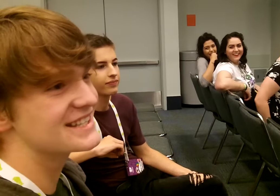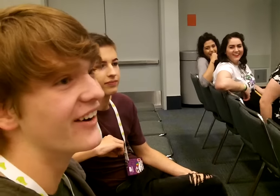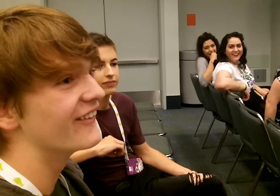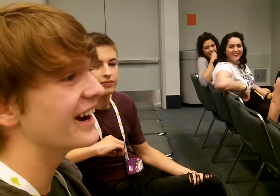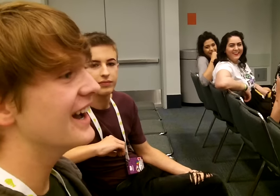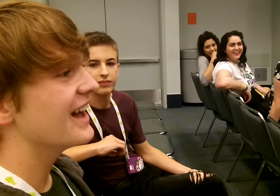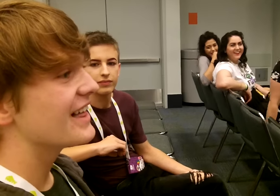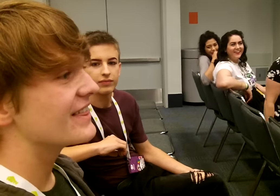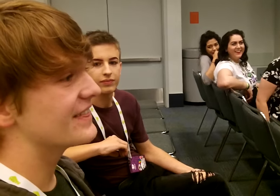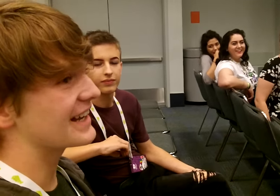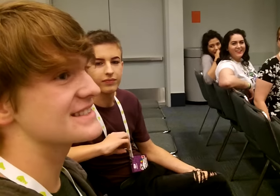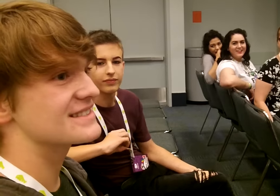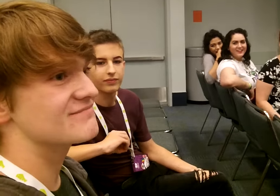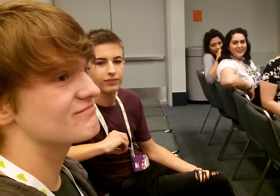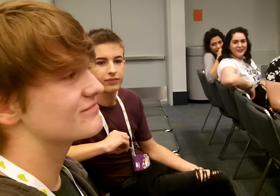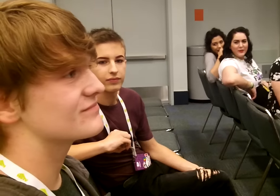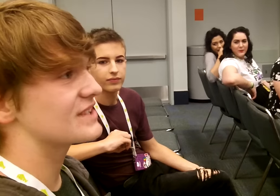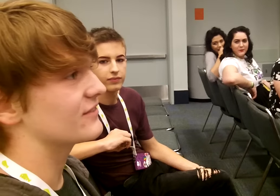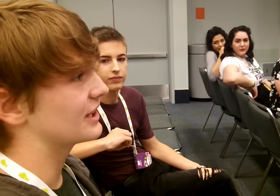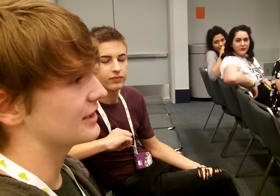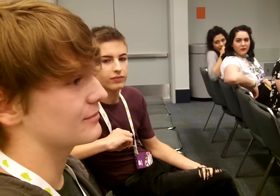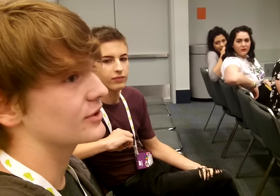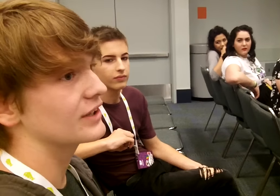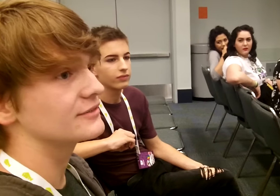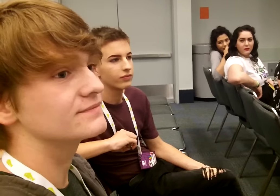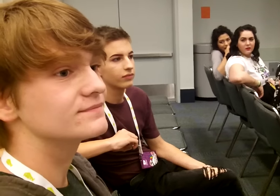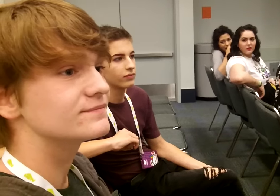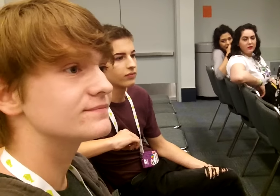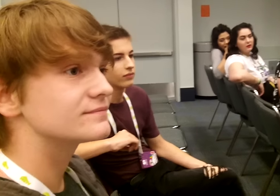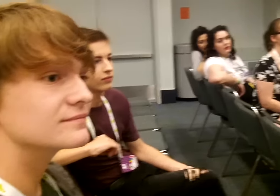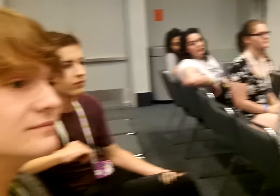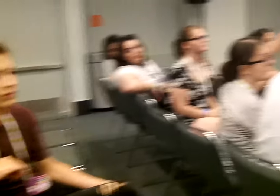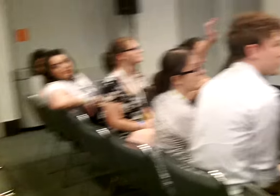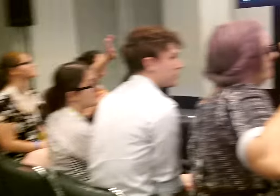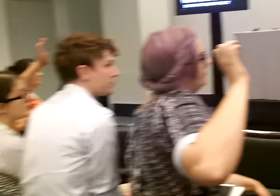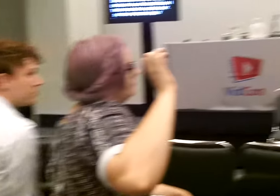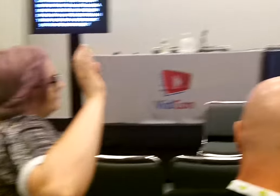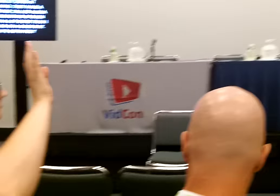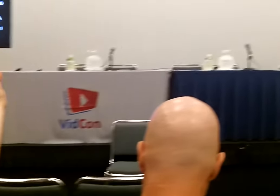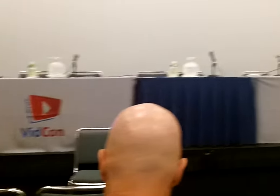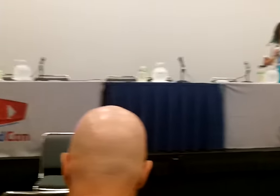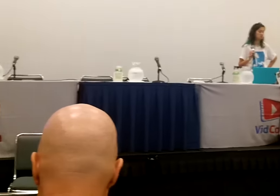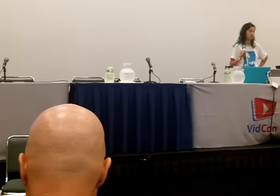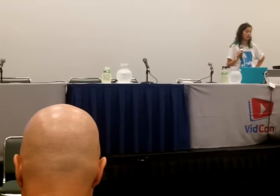so that's definitely improving. Thank you.